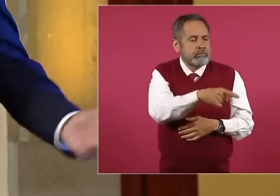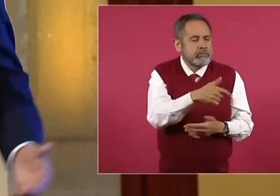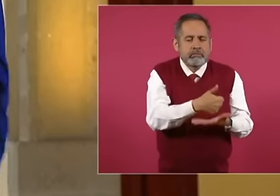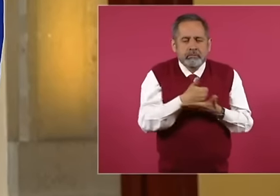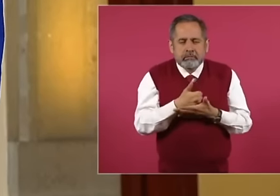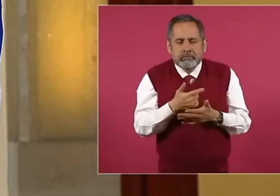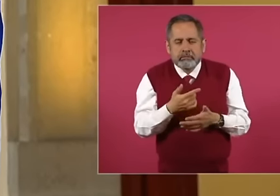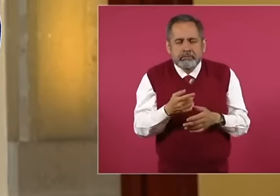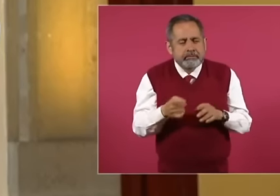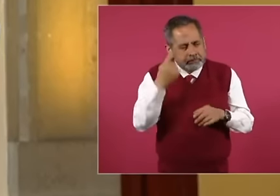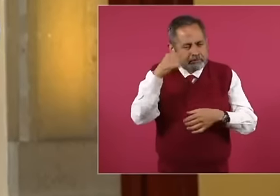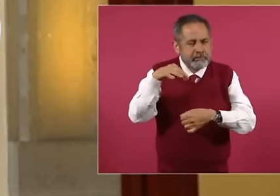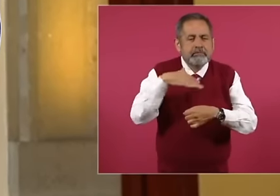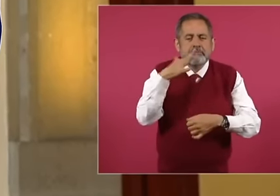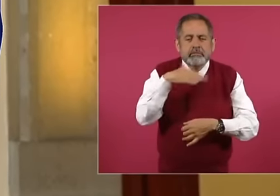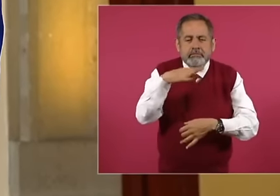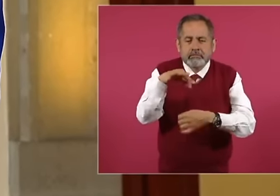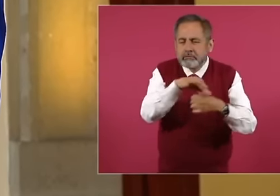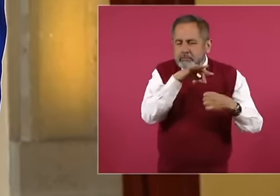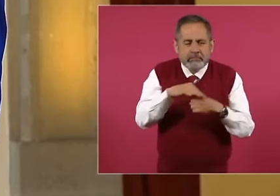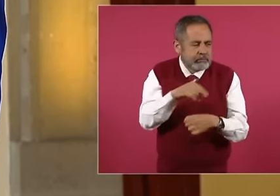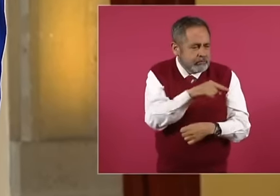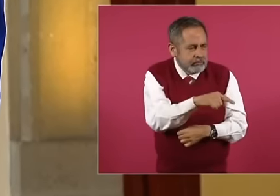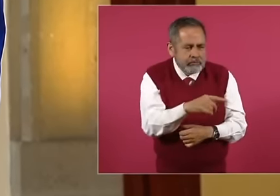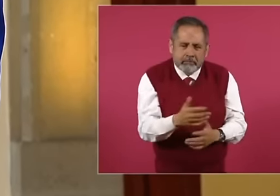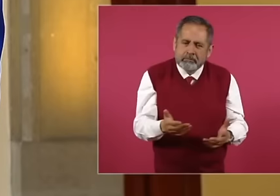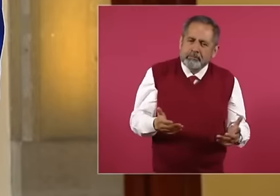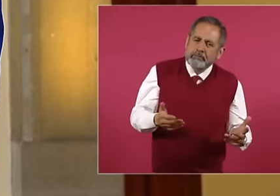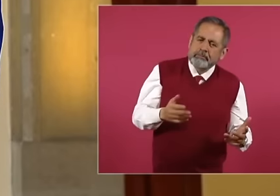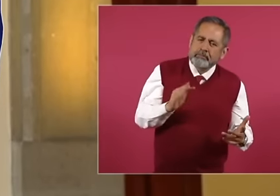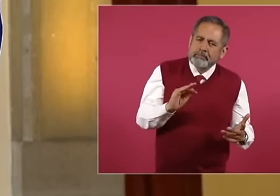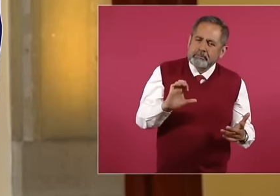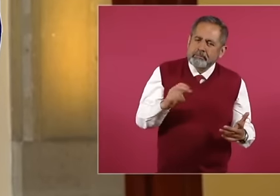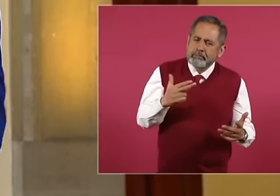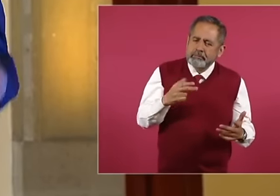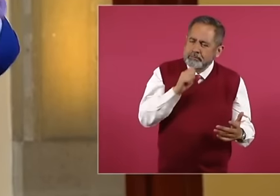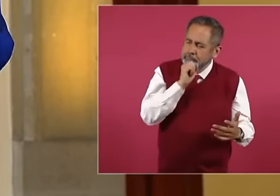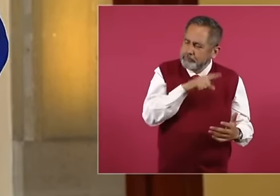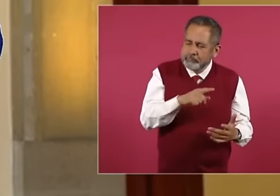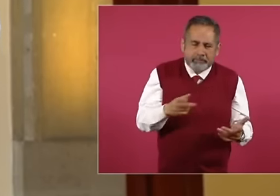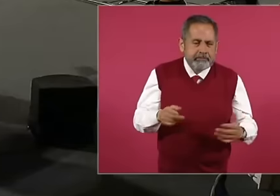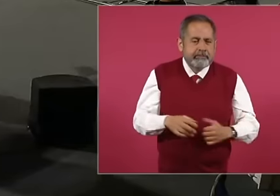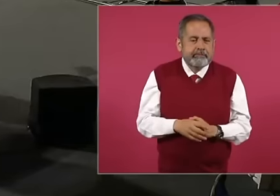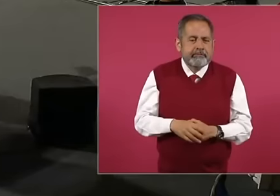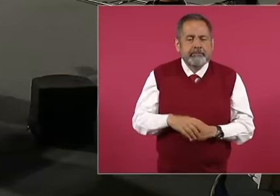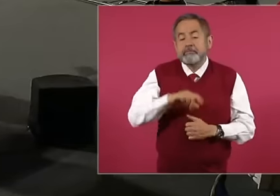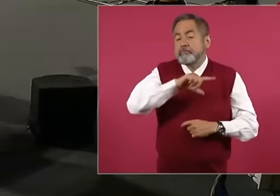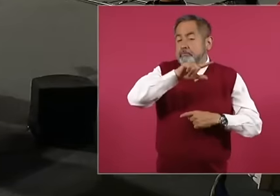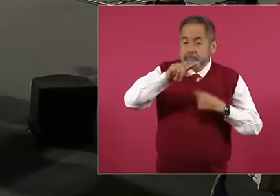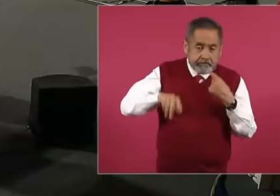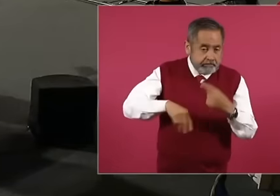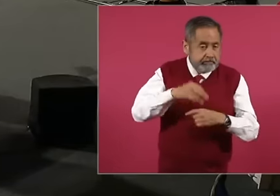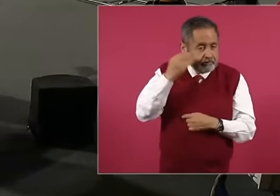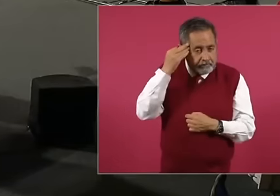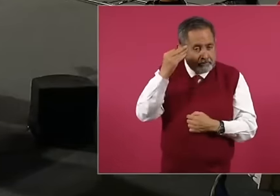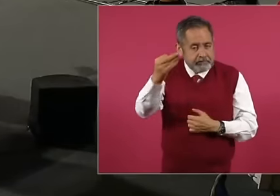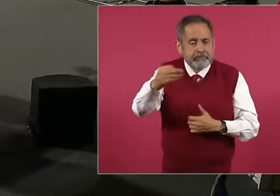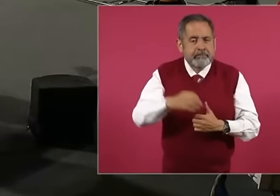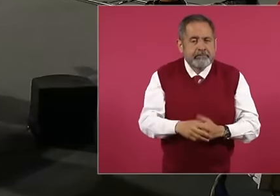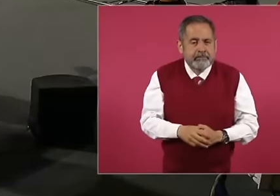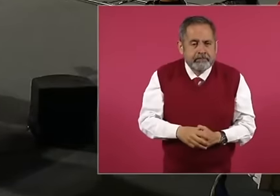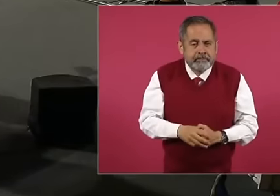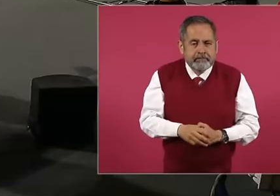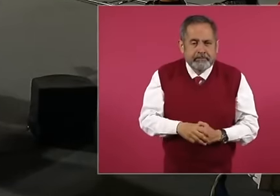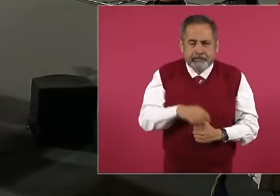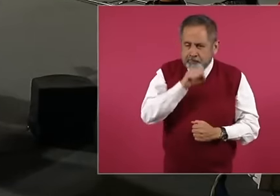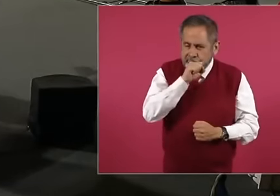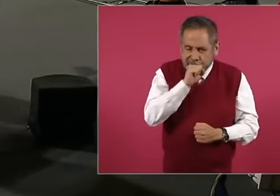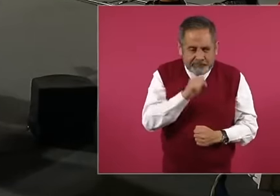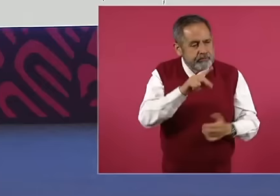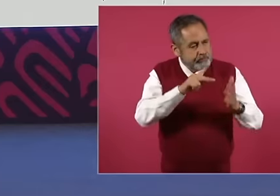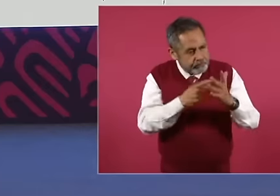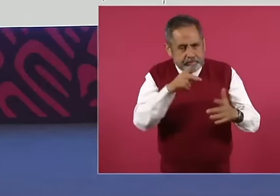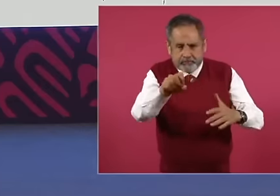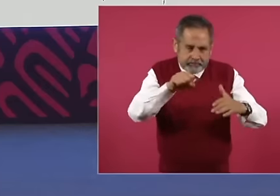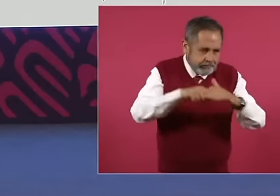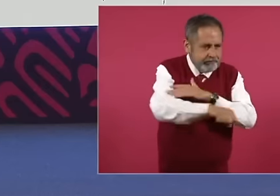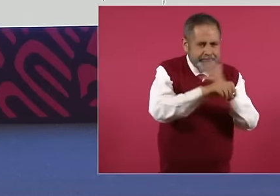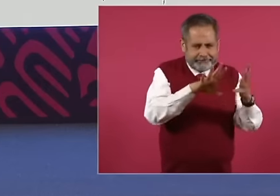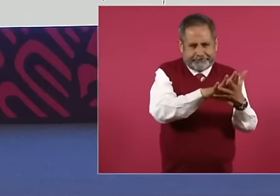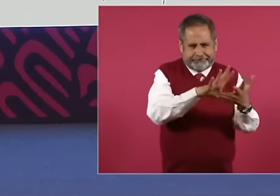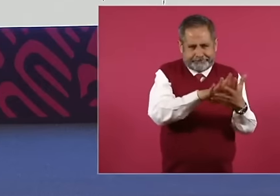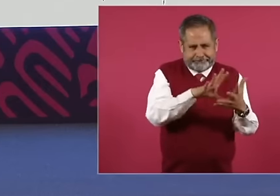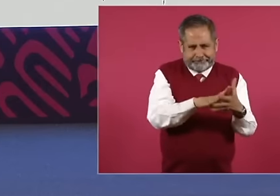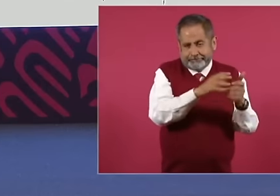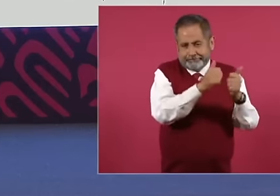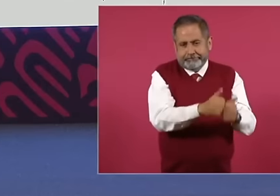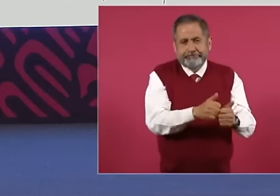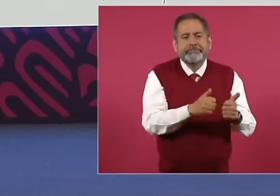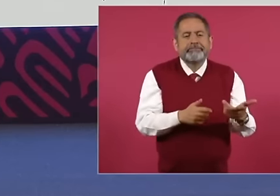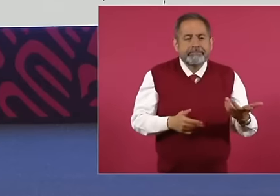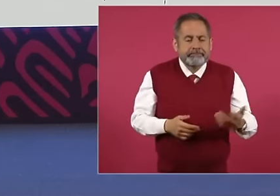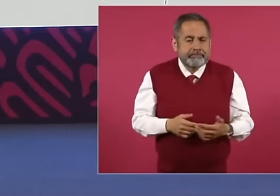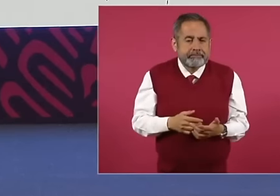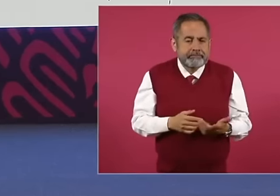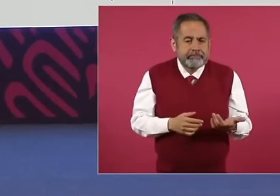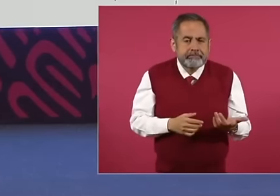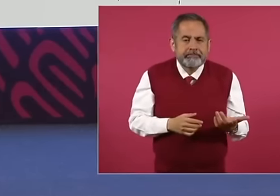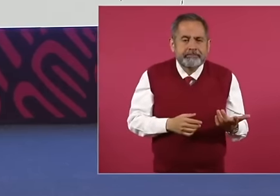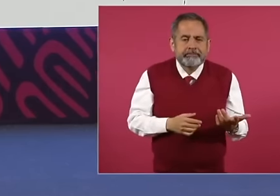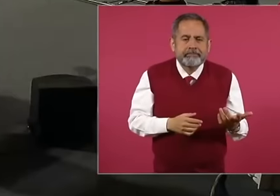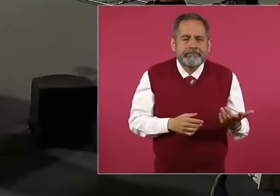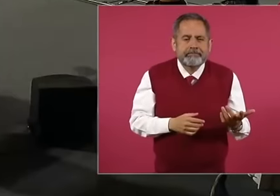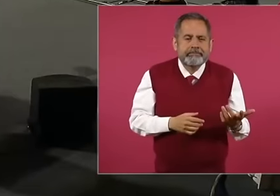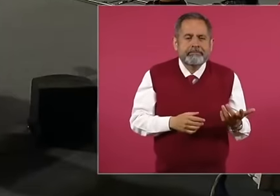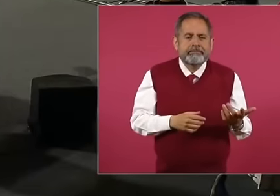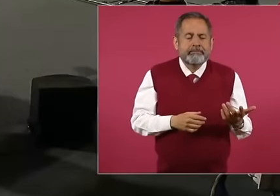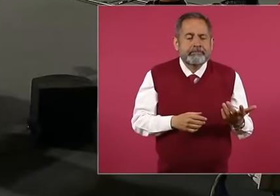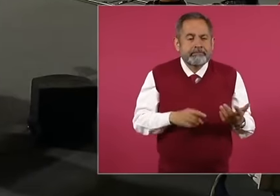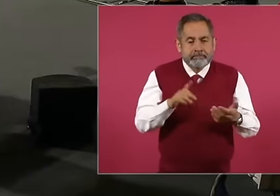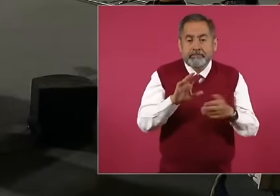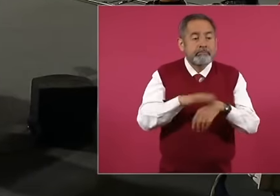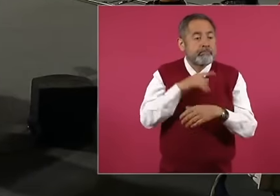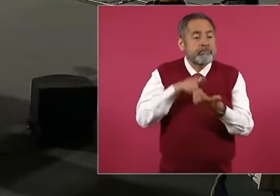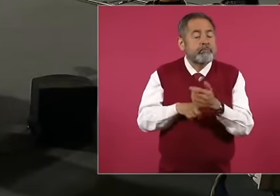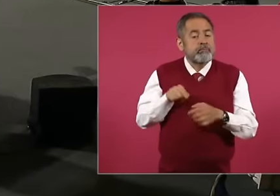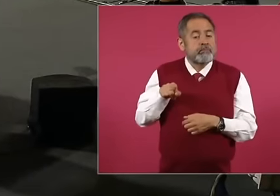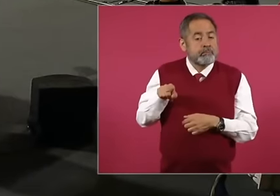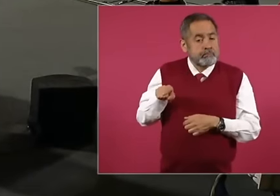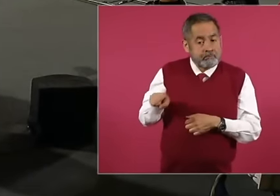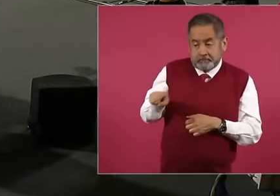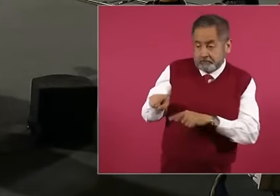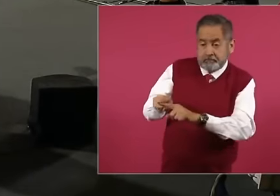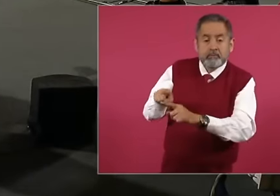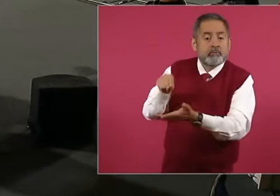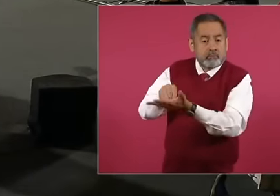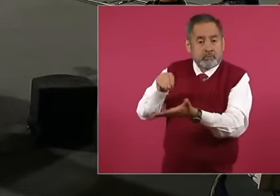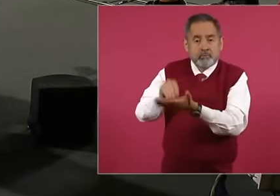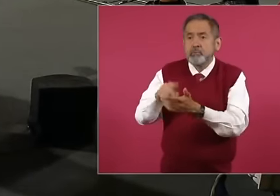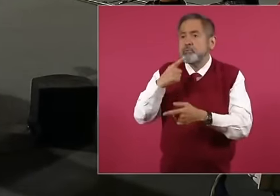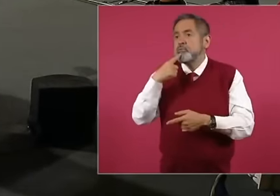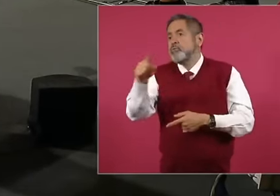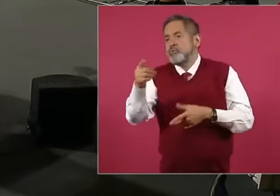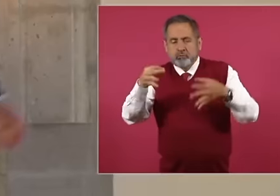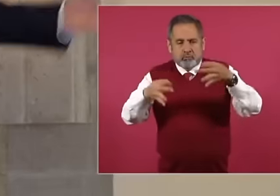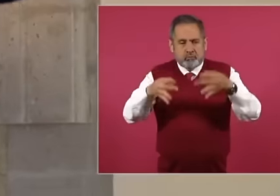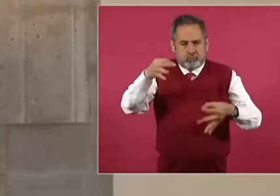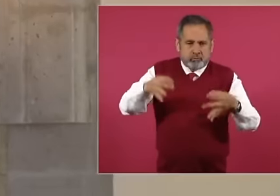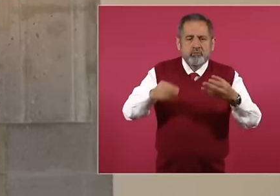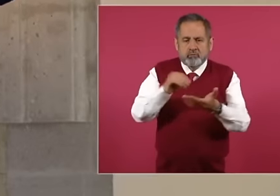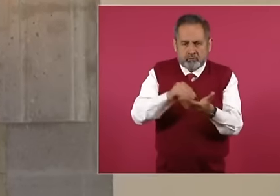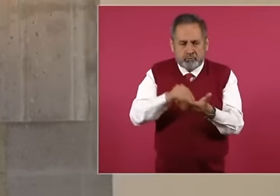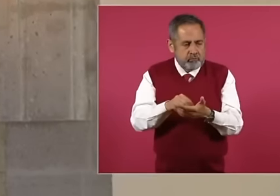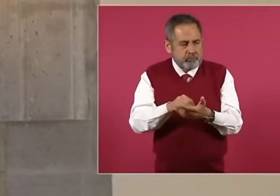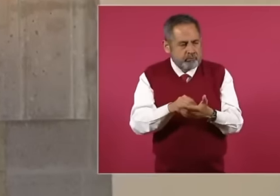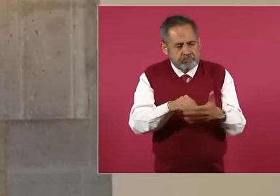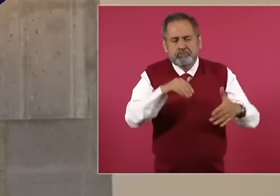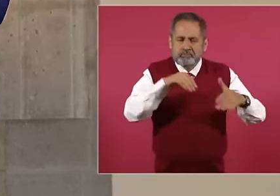time passes and they put him back in jail because the trial continues and now